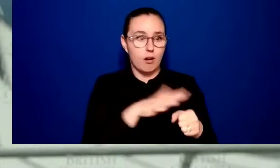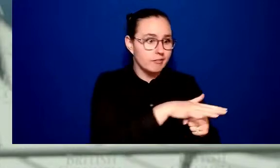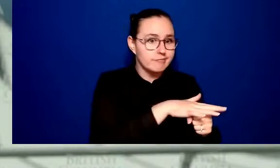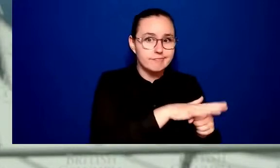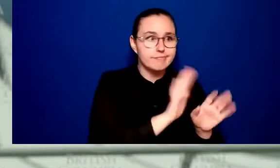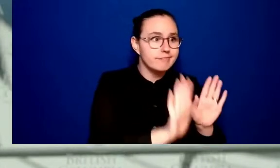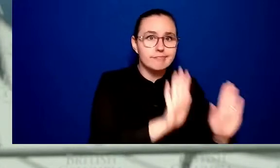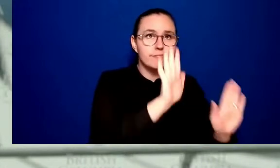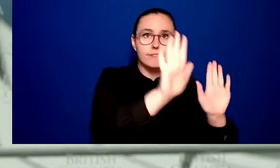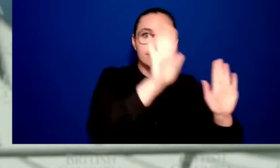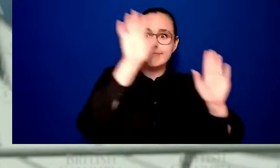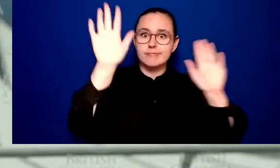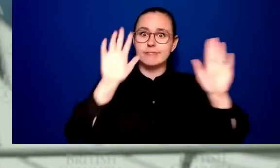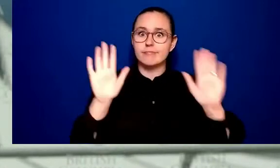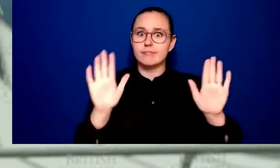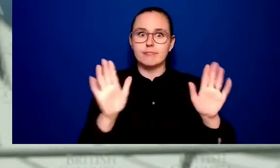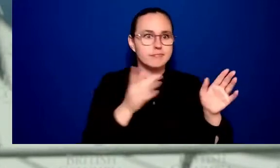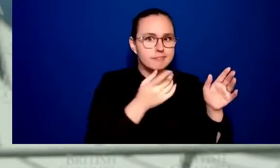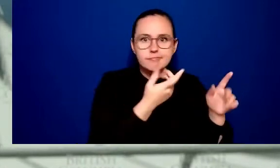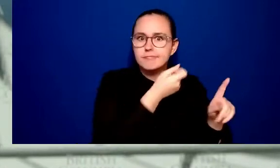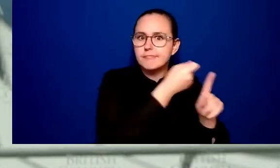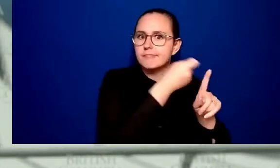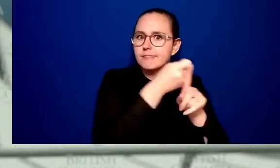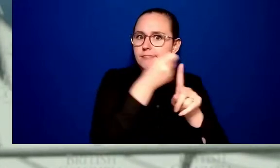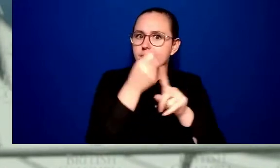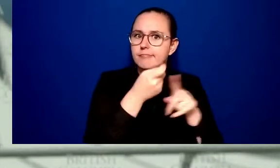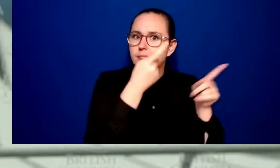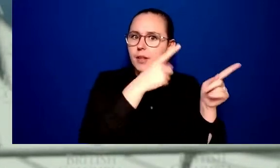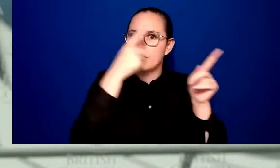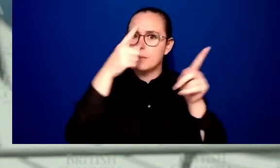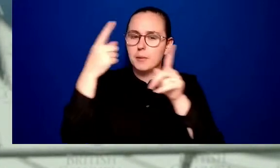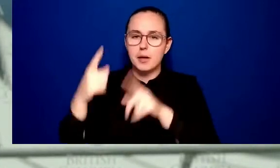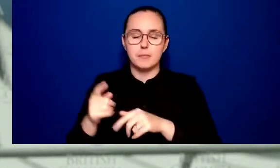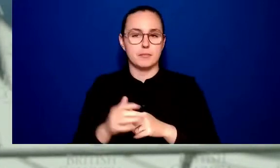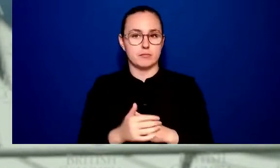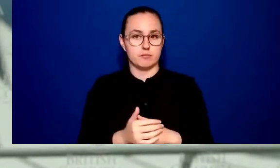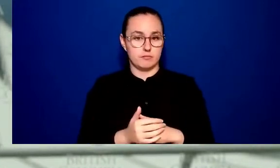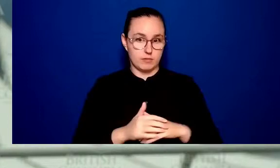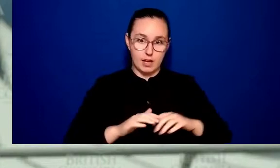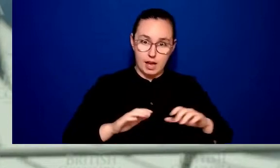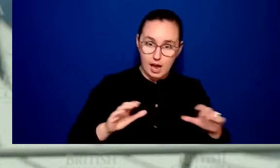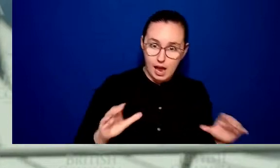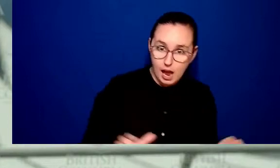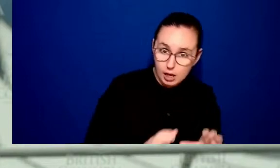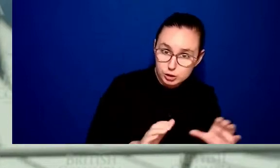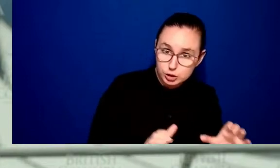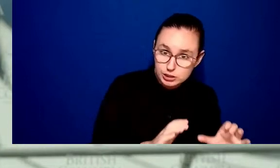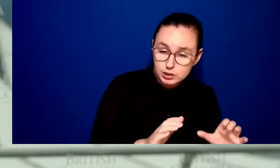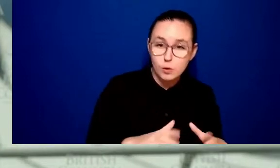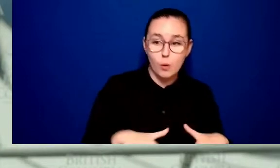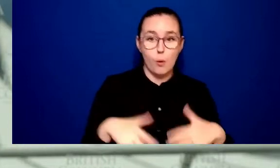actions we take or choose not to take affect the Children in our lives affect our elders and